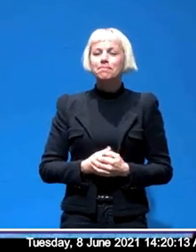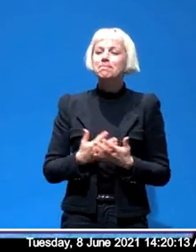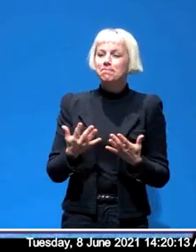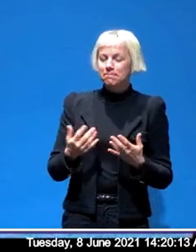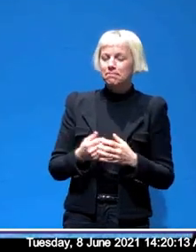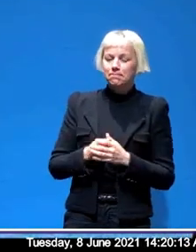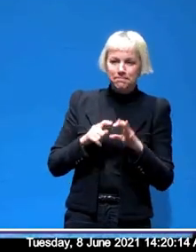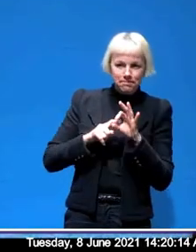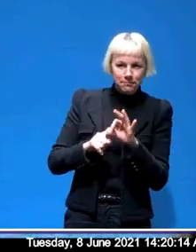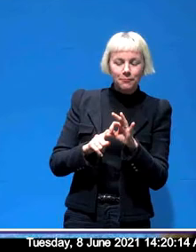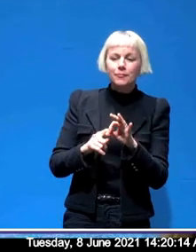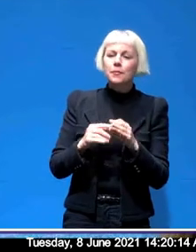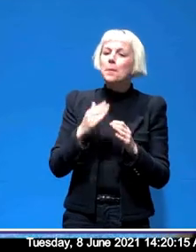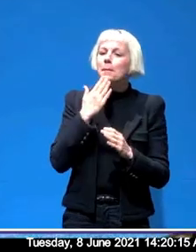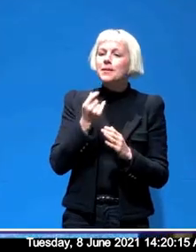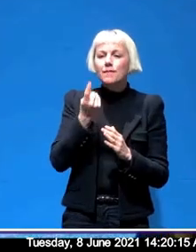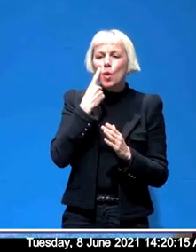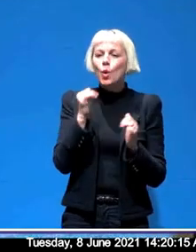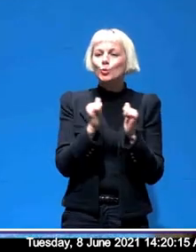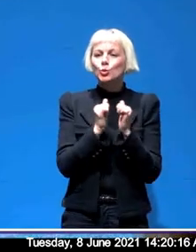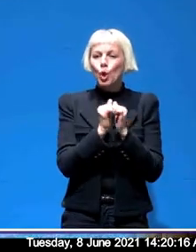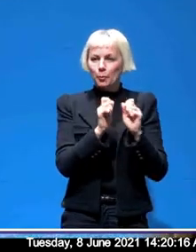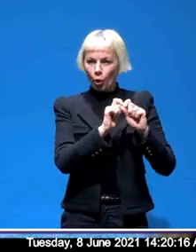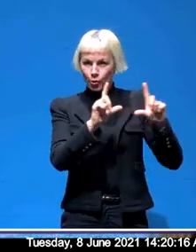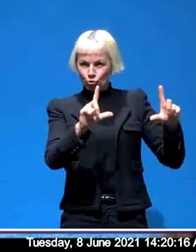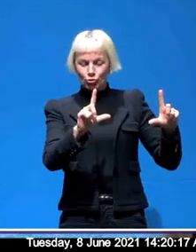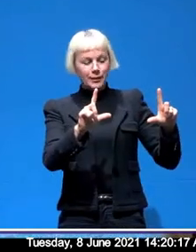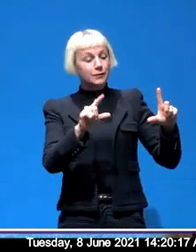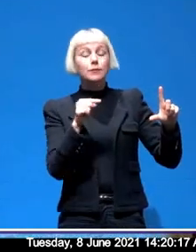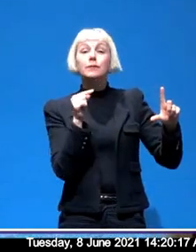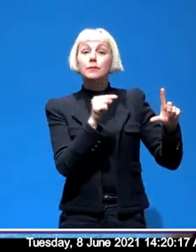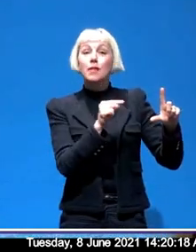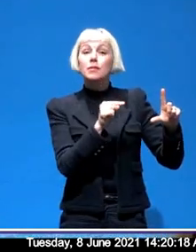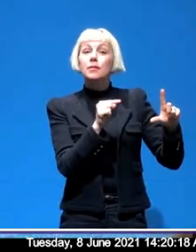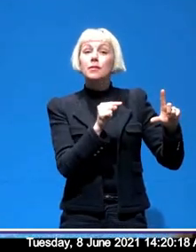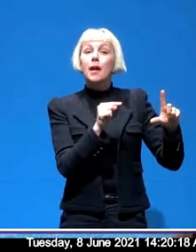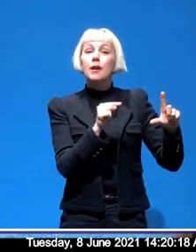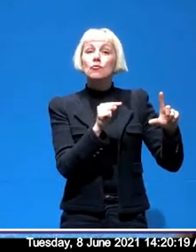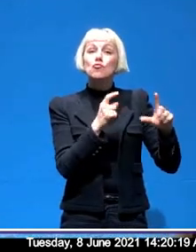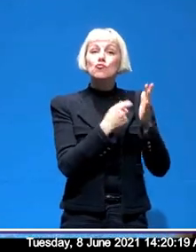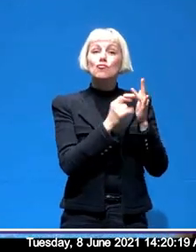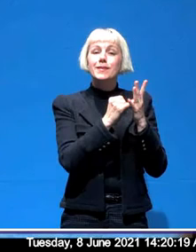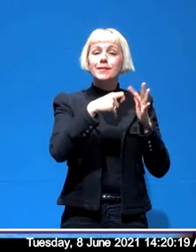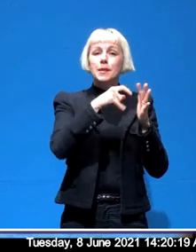We can look at the document on the screen. That is a RiskMan incident reporting manual for default level users.